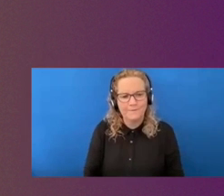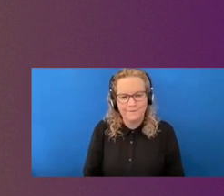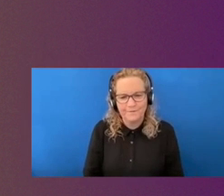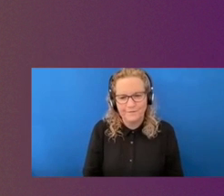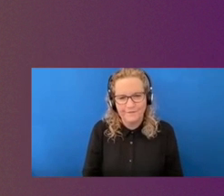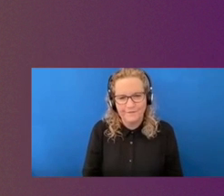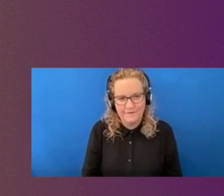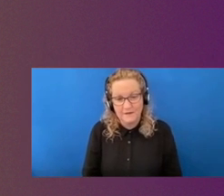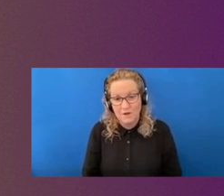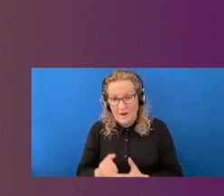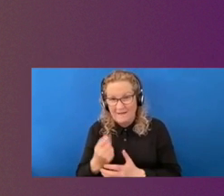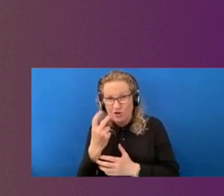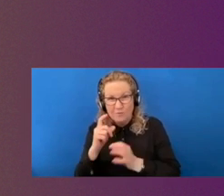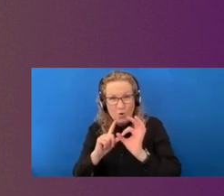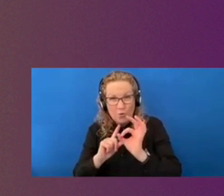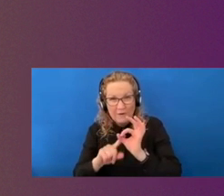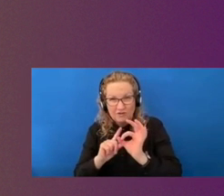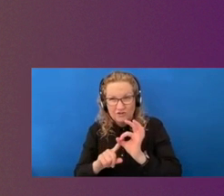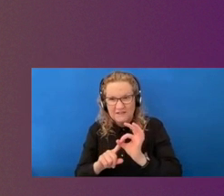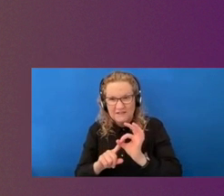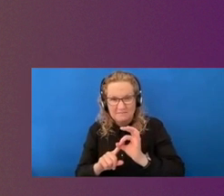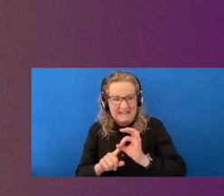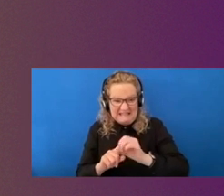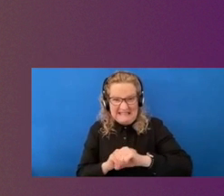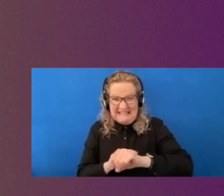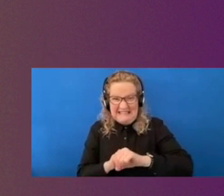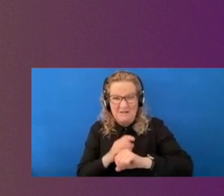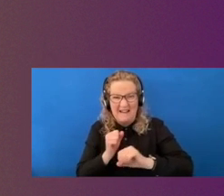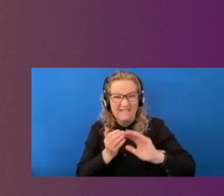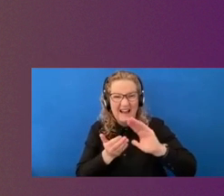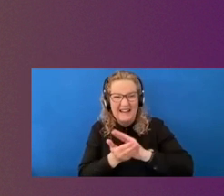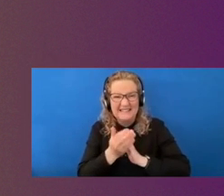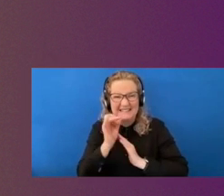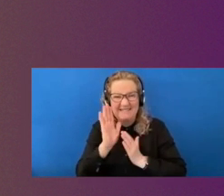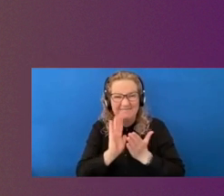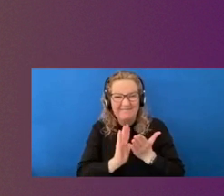conscious that we literally have like less than 10 minutes until we're supposed to wrap this up